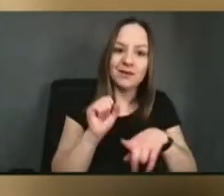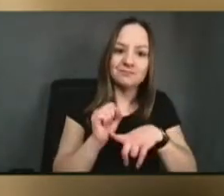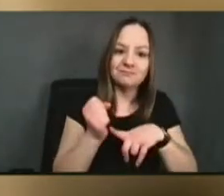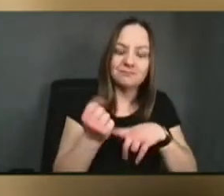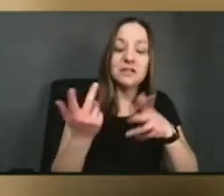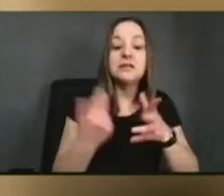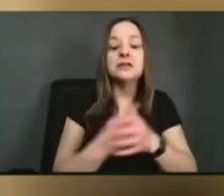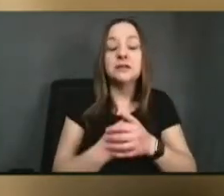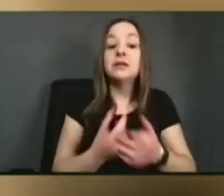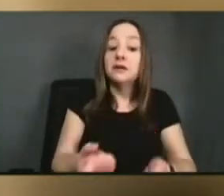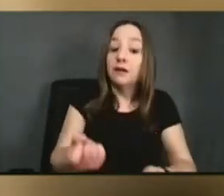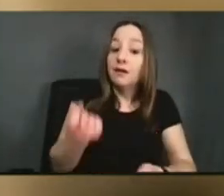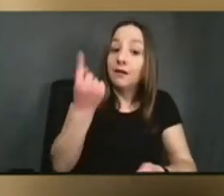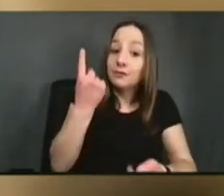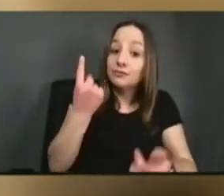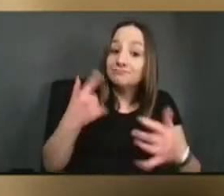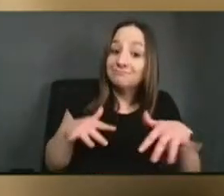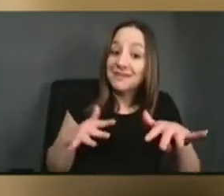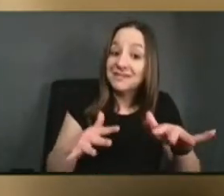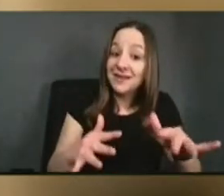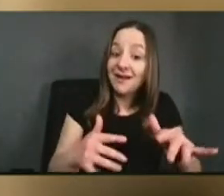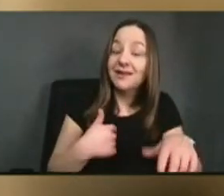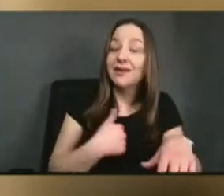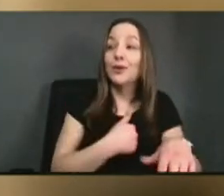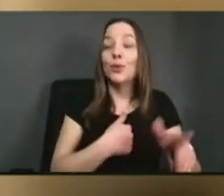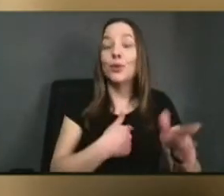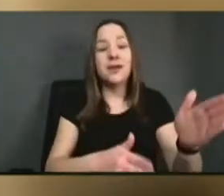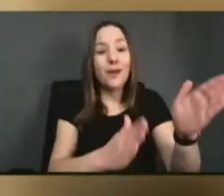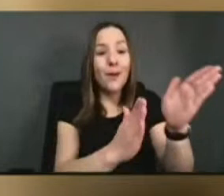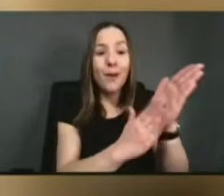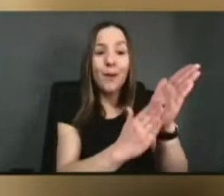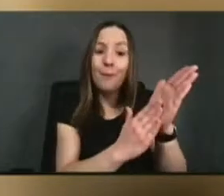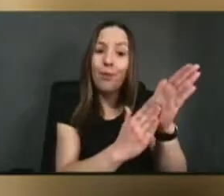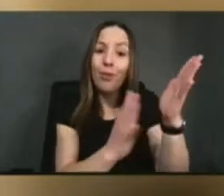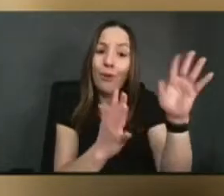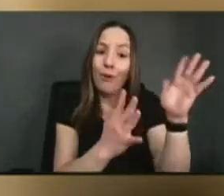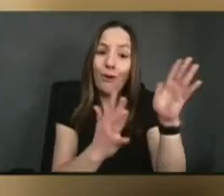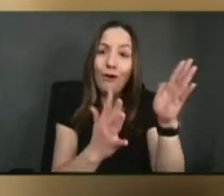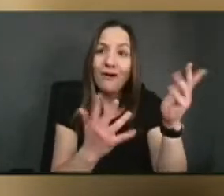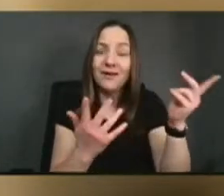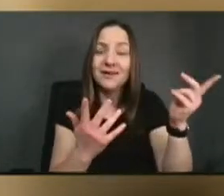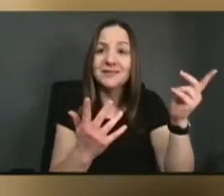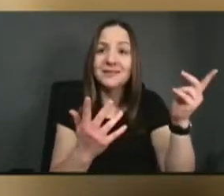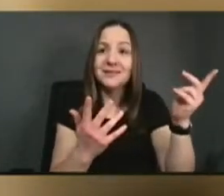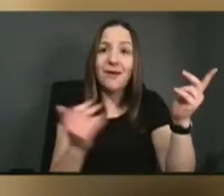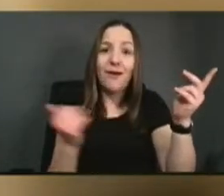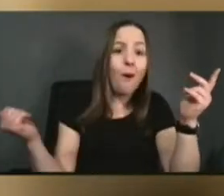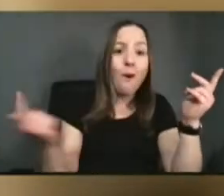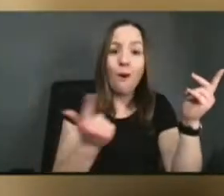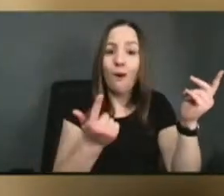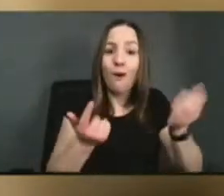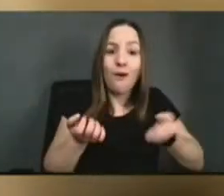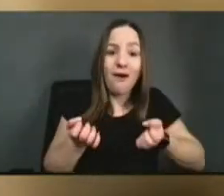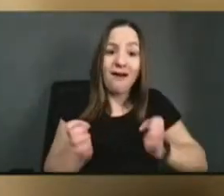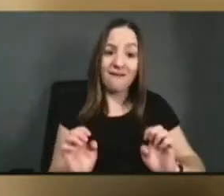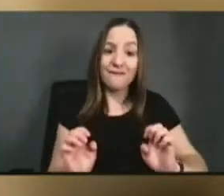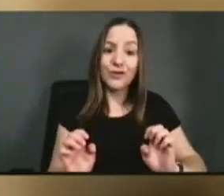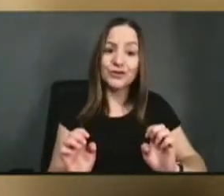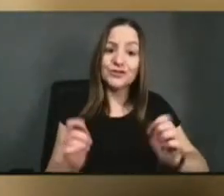Continuing crisis and we understand, um the anxiety of we